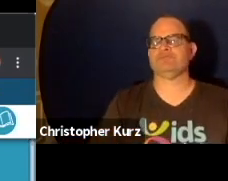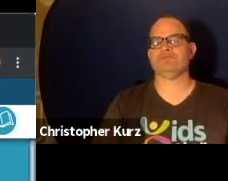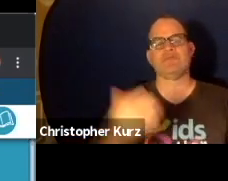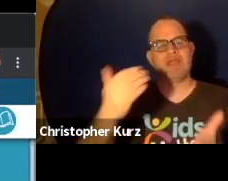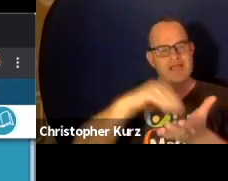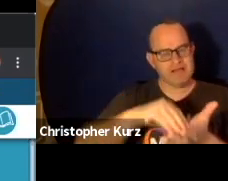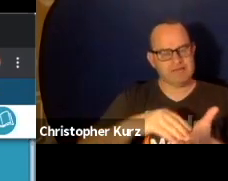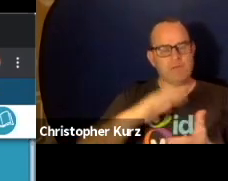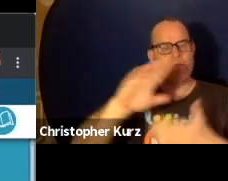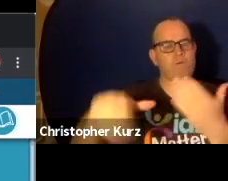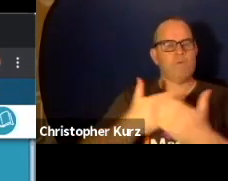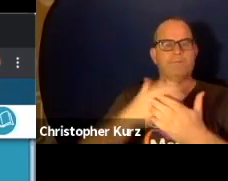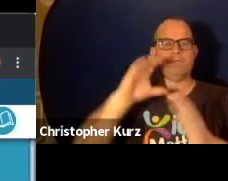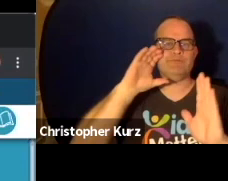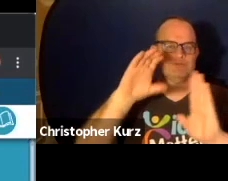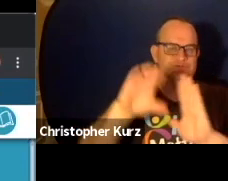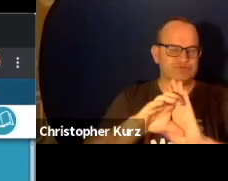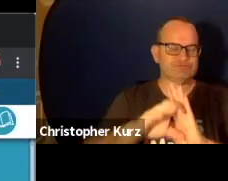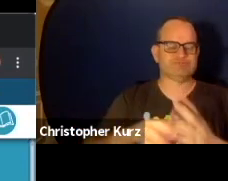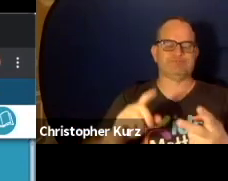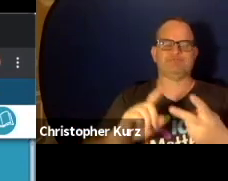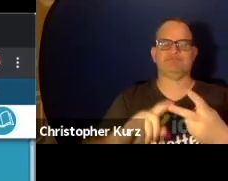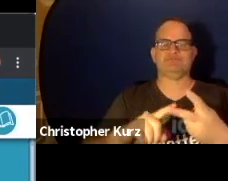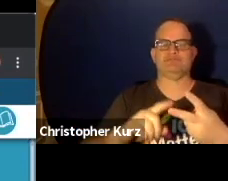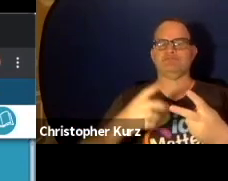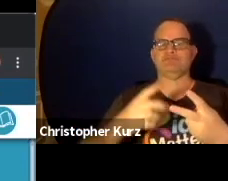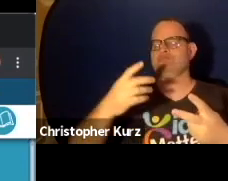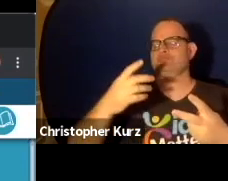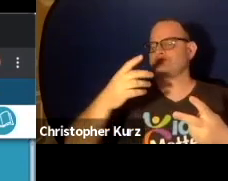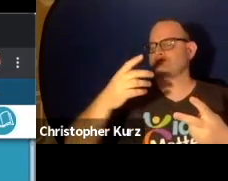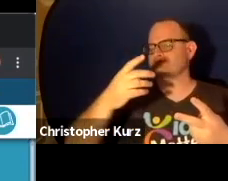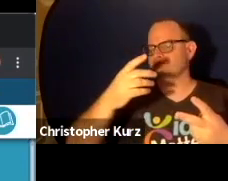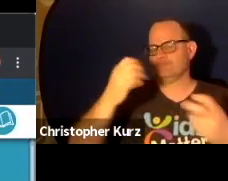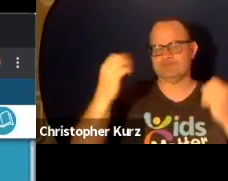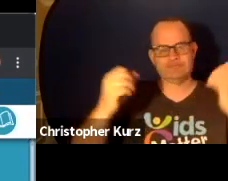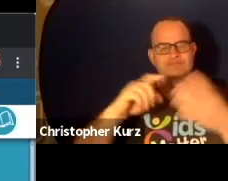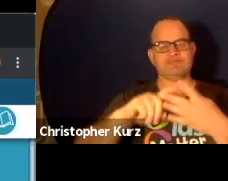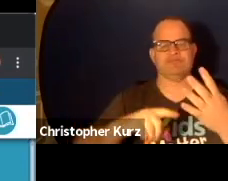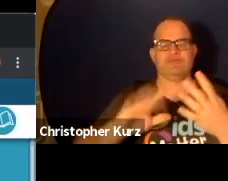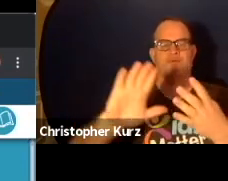to provide more stories to the database, and we're happy to support that.